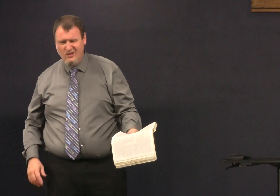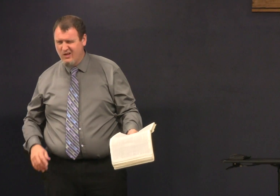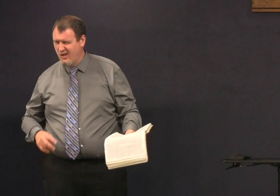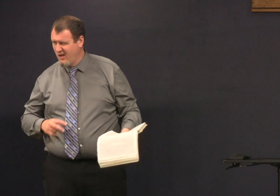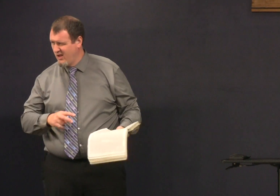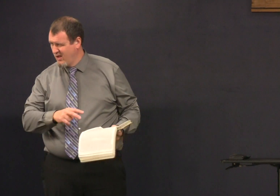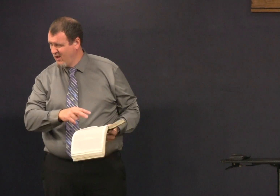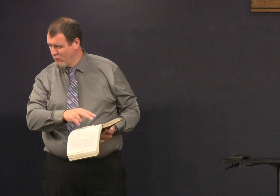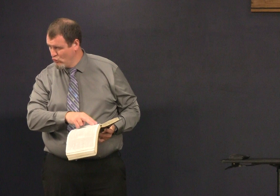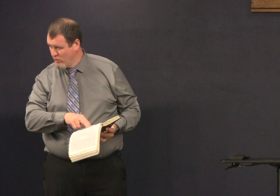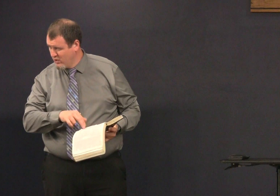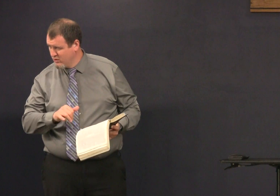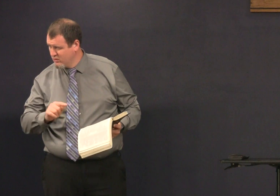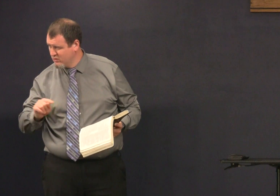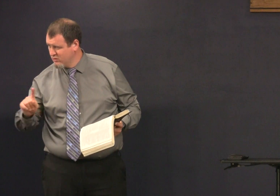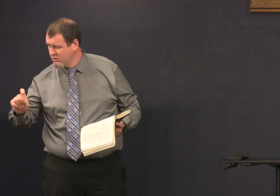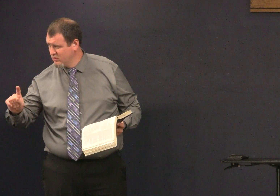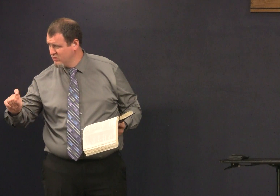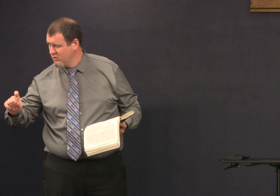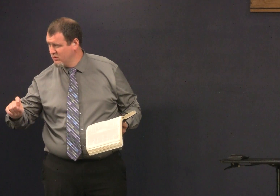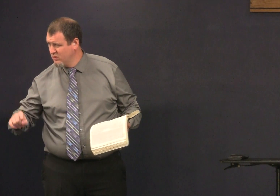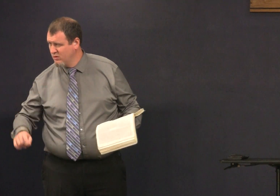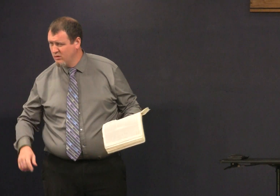I'd like to show you the word we can read it